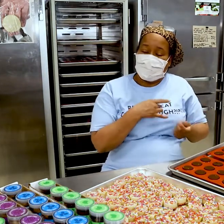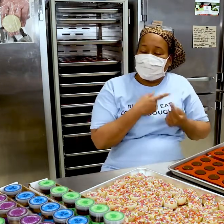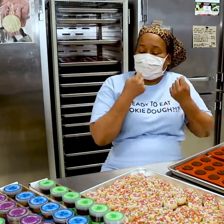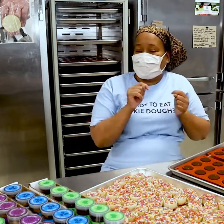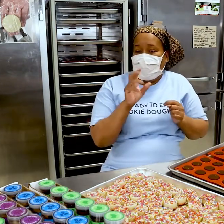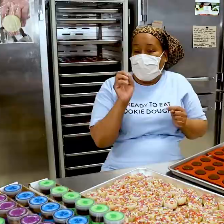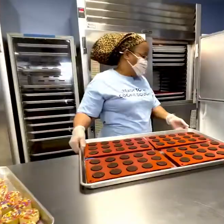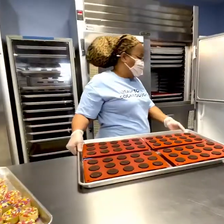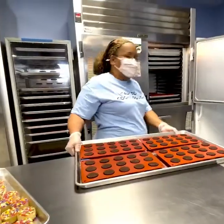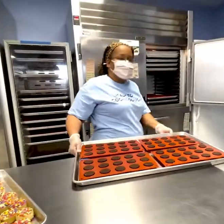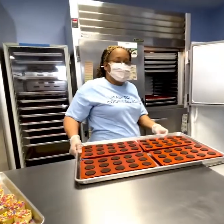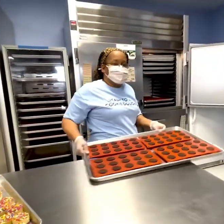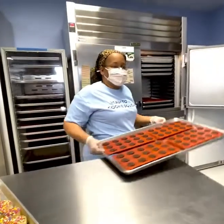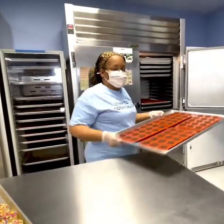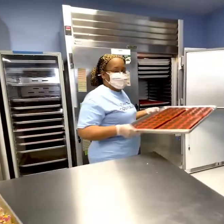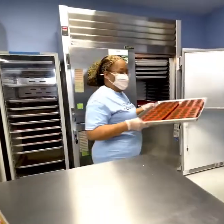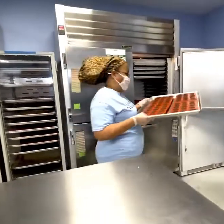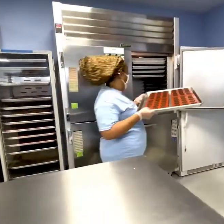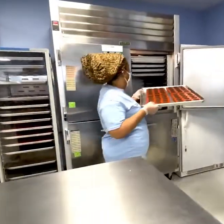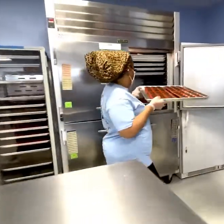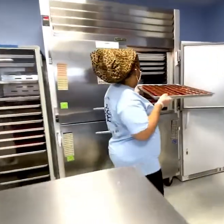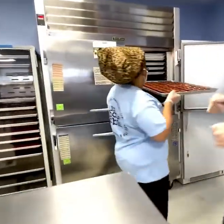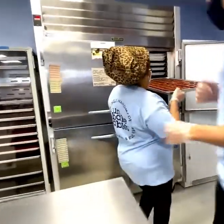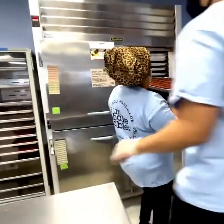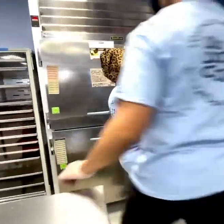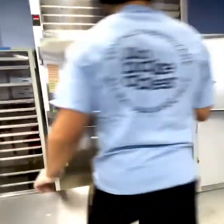place and I really liked it so I wanted to try it out and I’ve been here ever since.